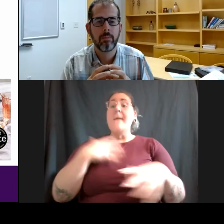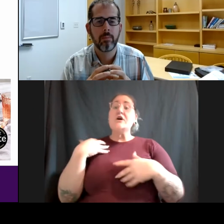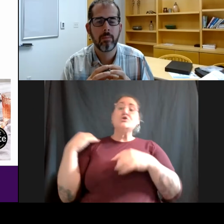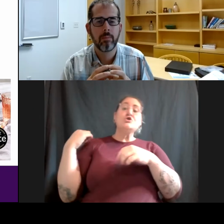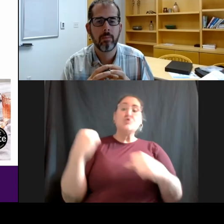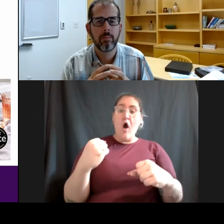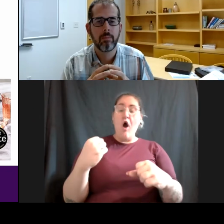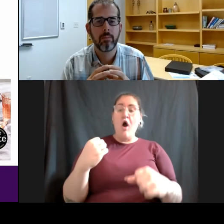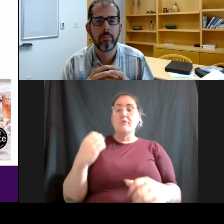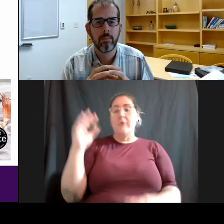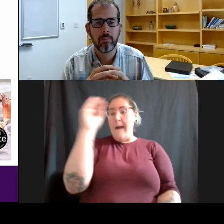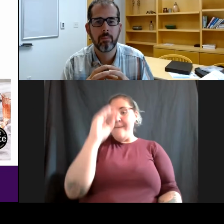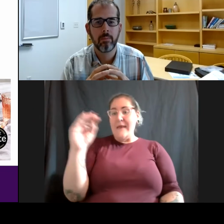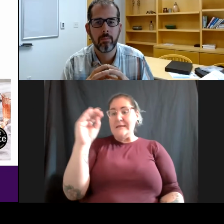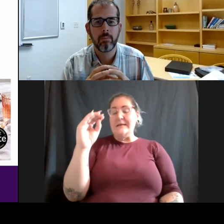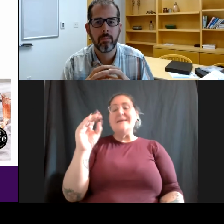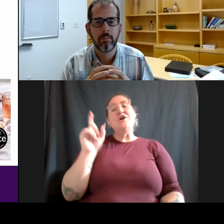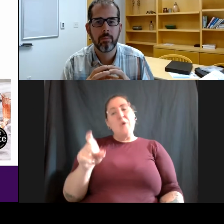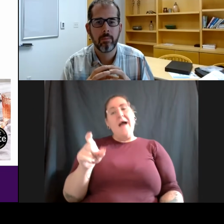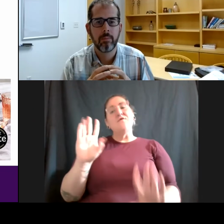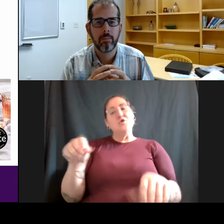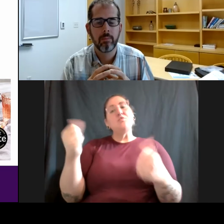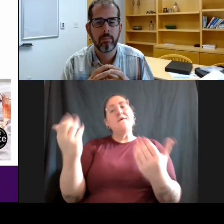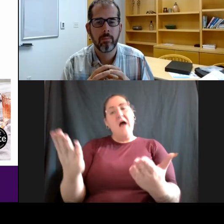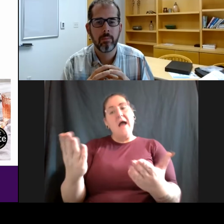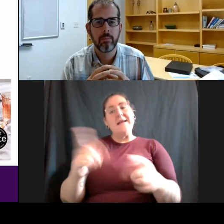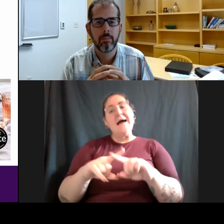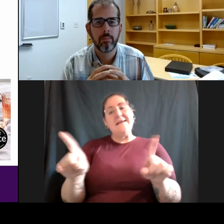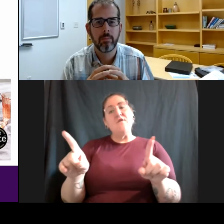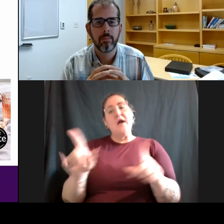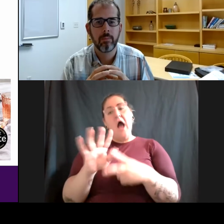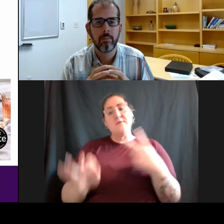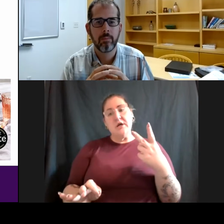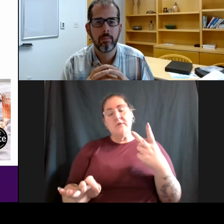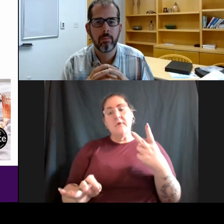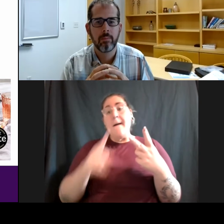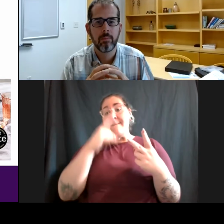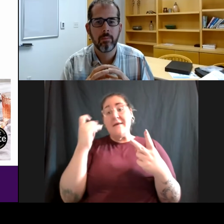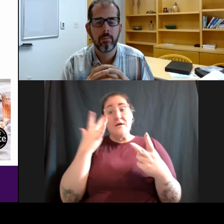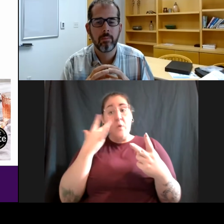Dragging and dropping, however accessible you make it, is never going to be usable for